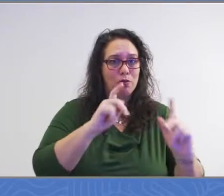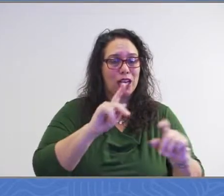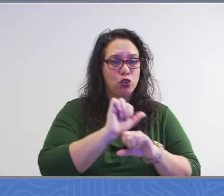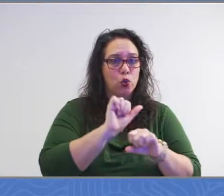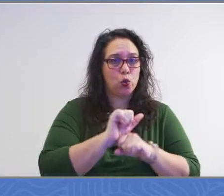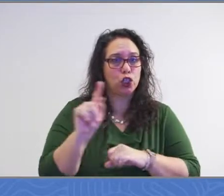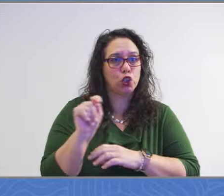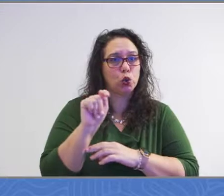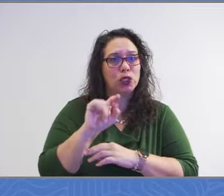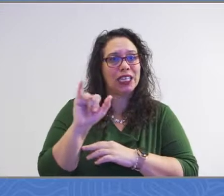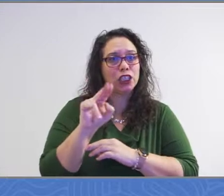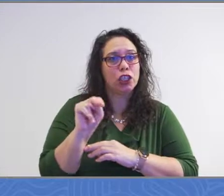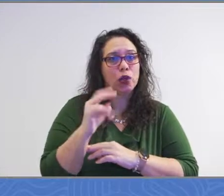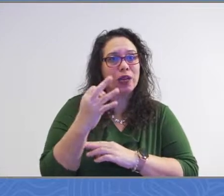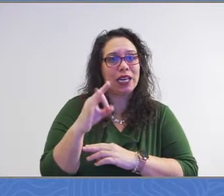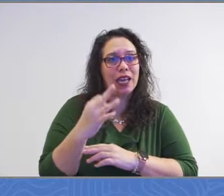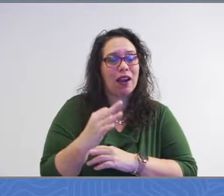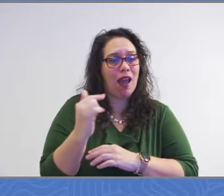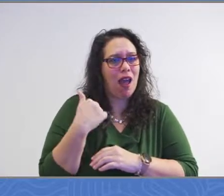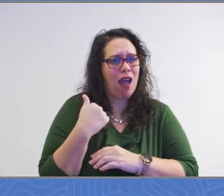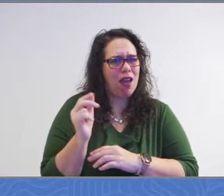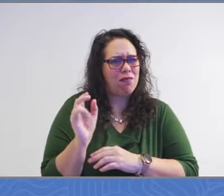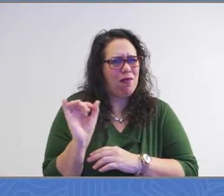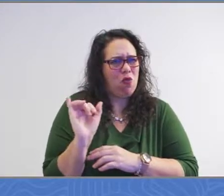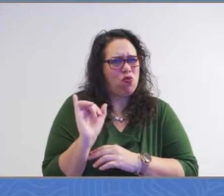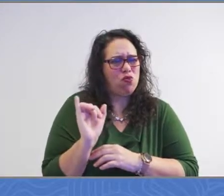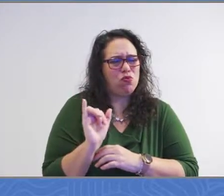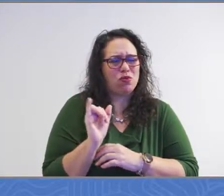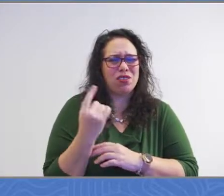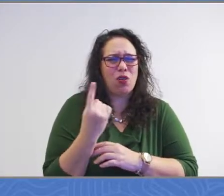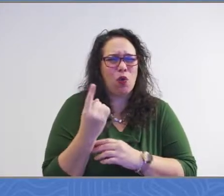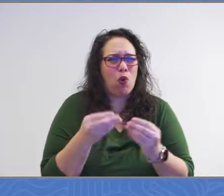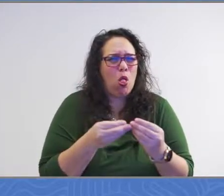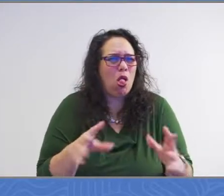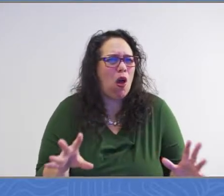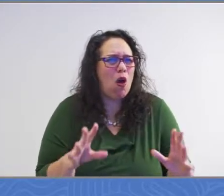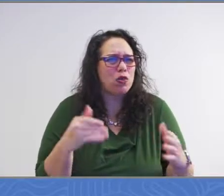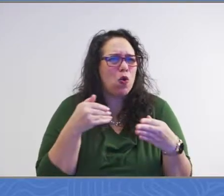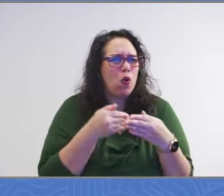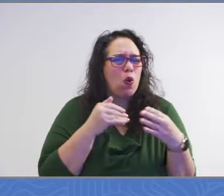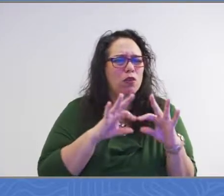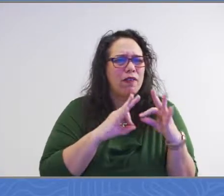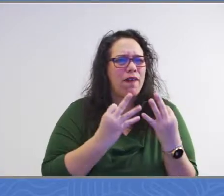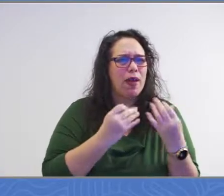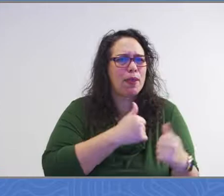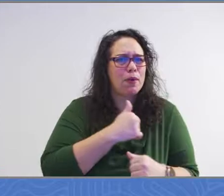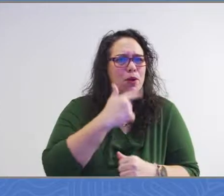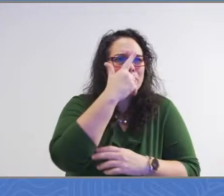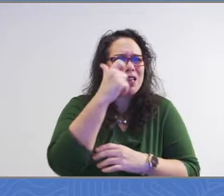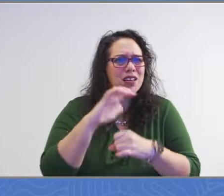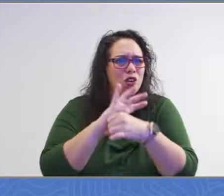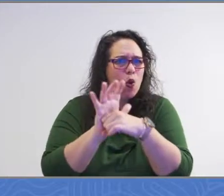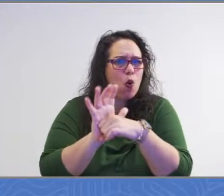I am also like so many, someone who has lost a close family member due to the COVID-19 pandemic.